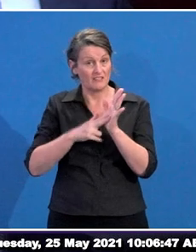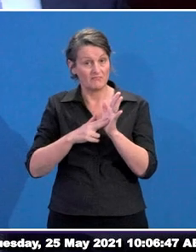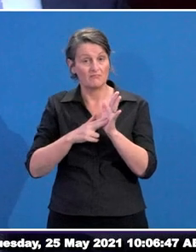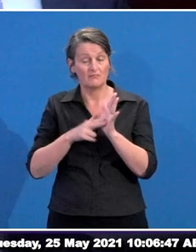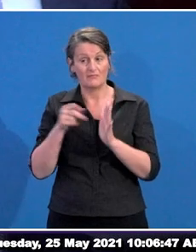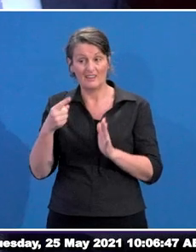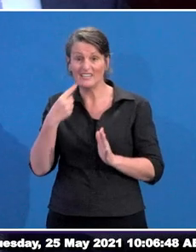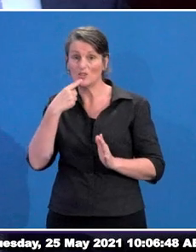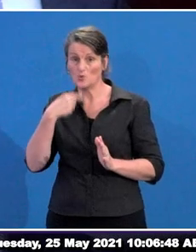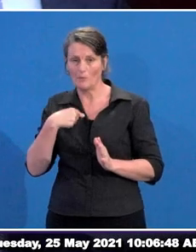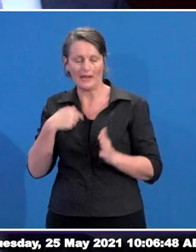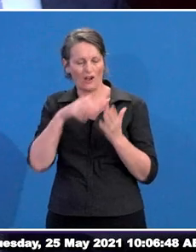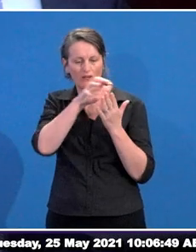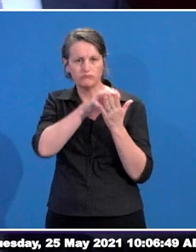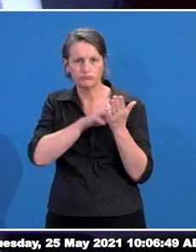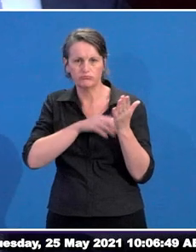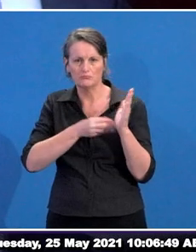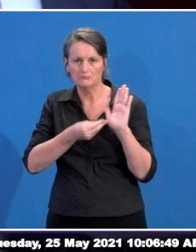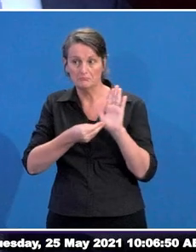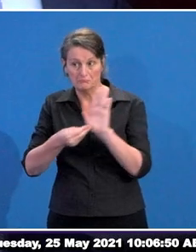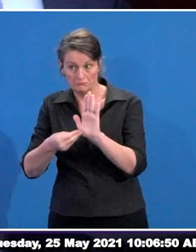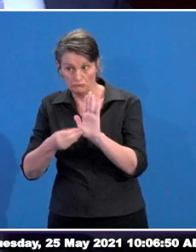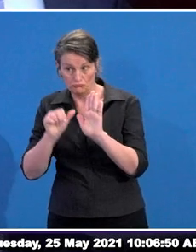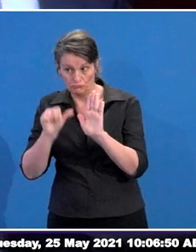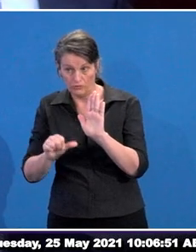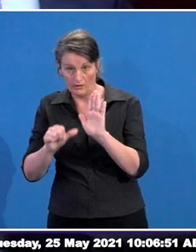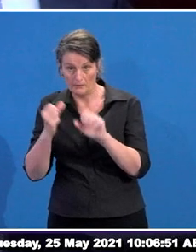notes that I sent back to him afterwards just to, you know, make sure that